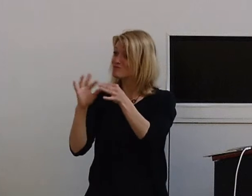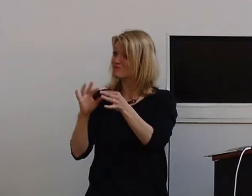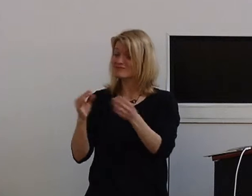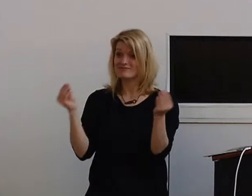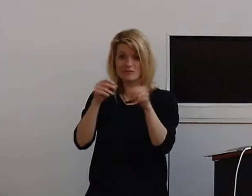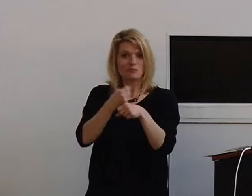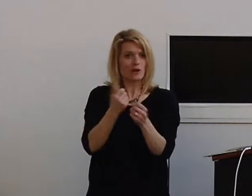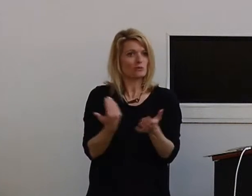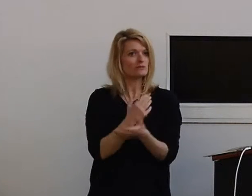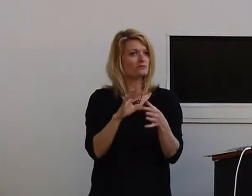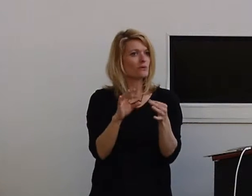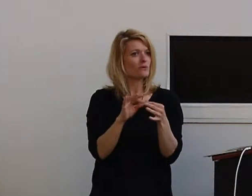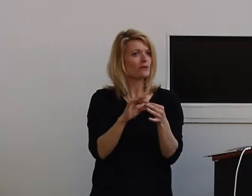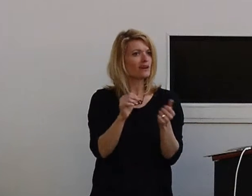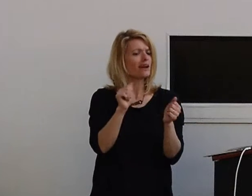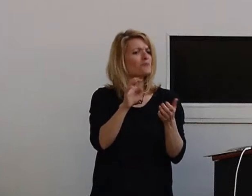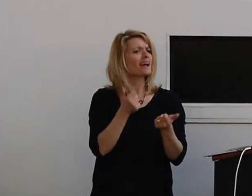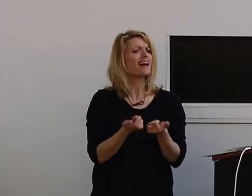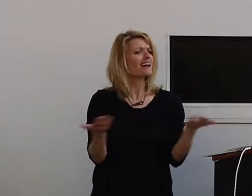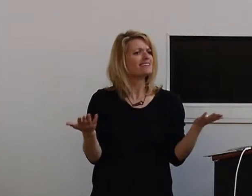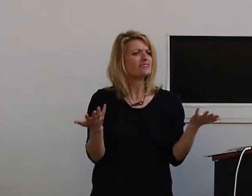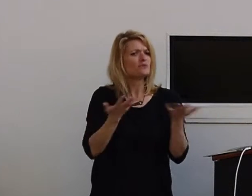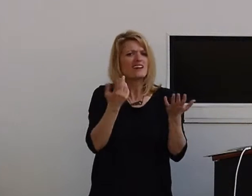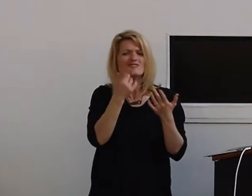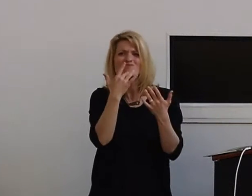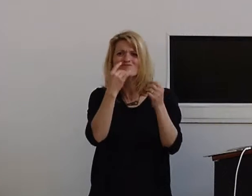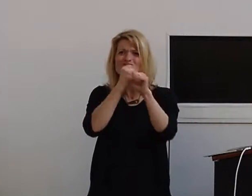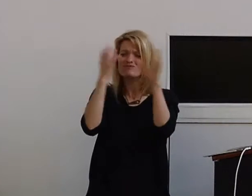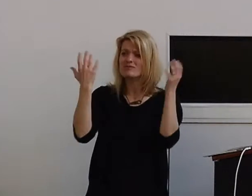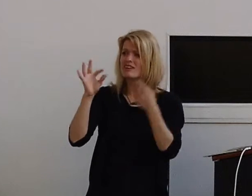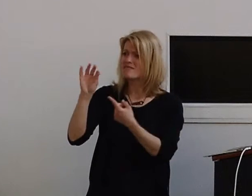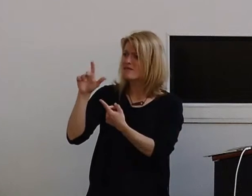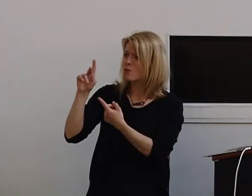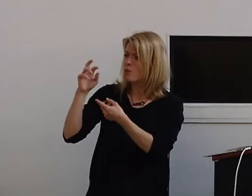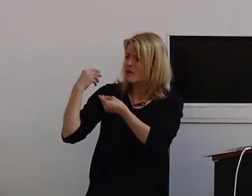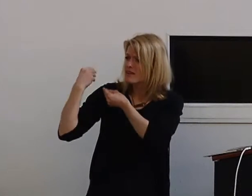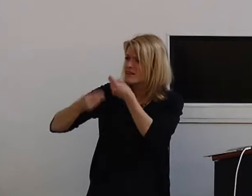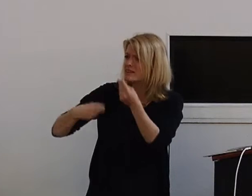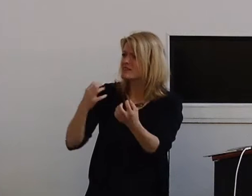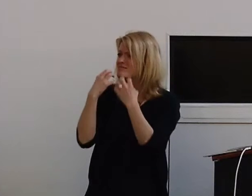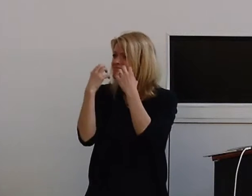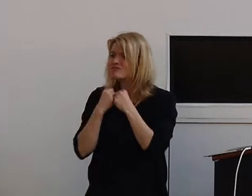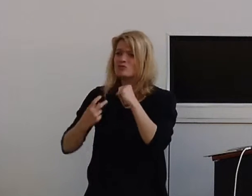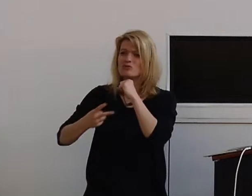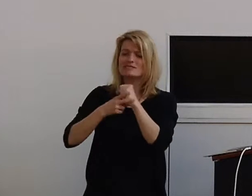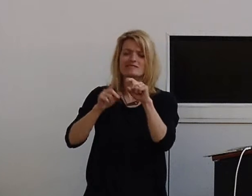and you can input your own images and videos, and a new script to create your own story. This